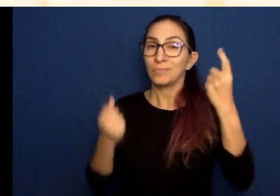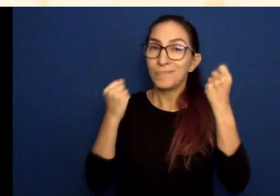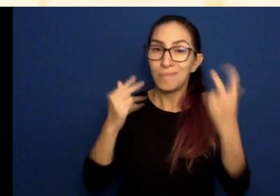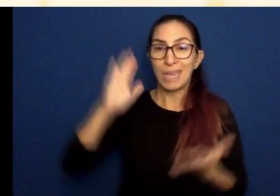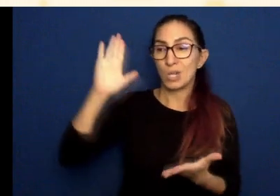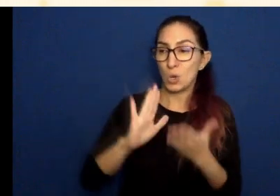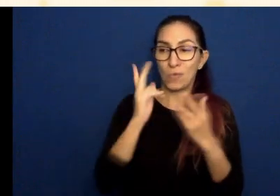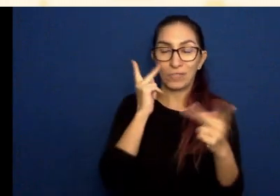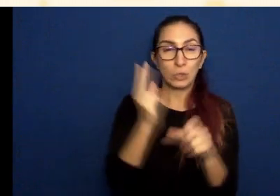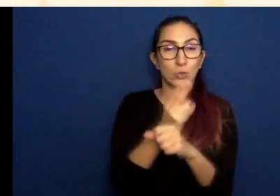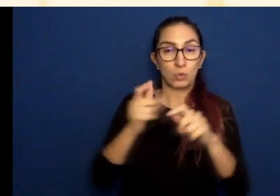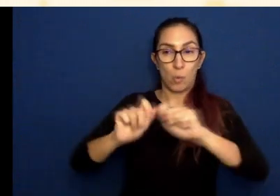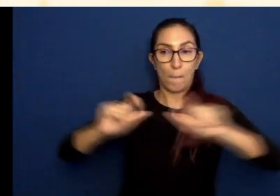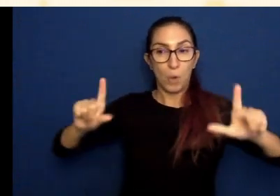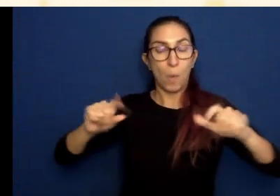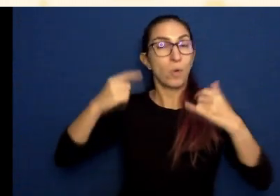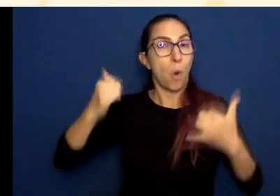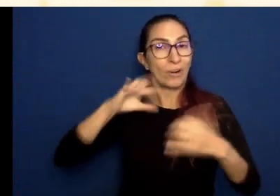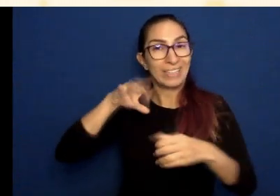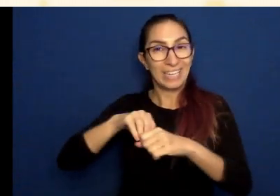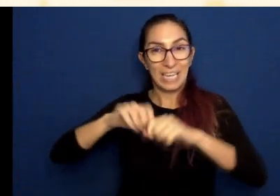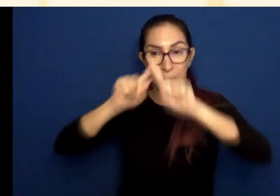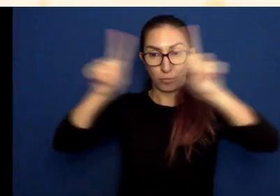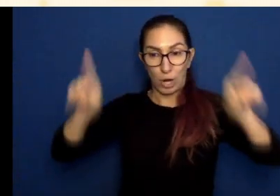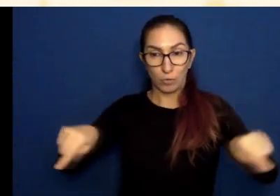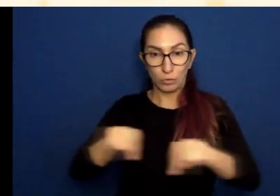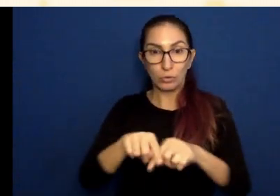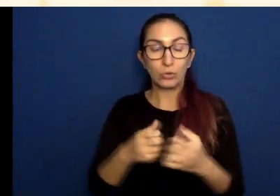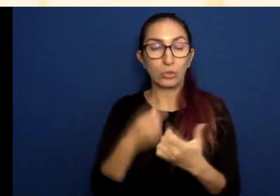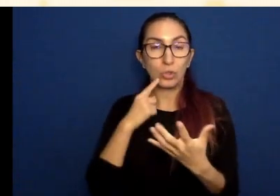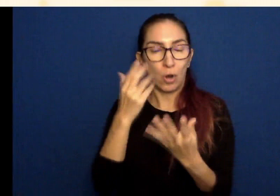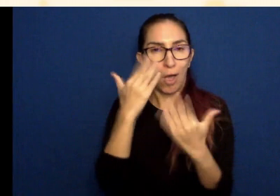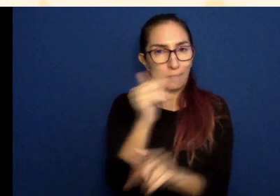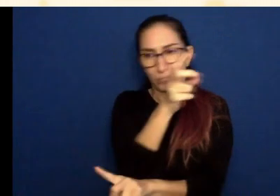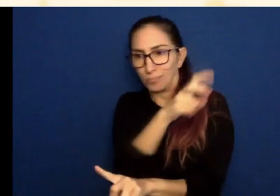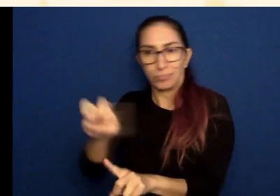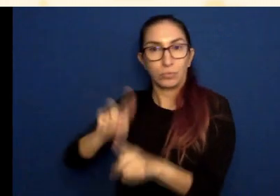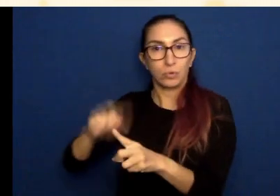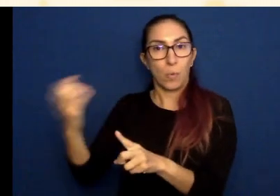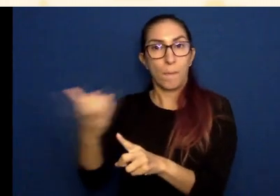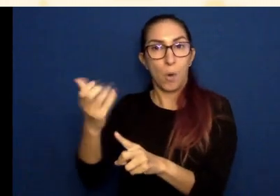However, this has actually created a bit of a problem since we've introduced these mobile devices.